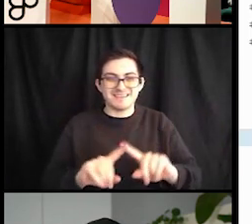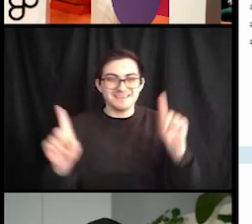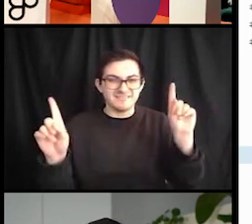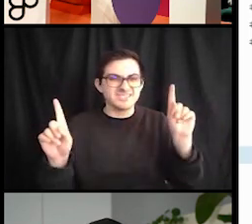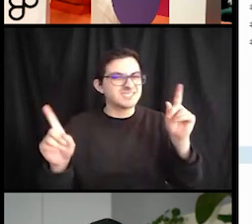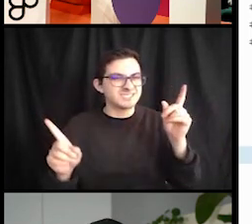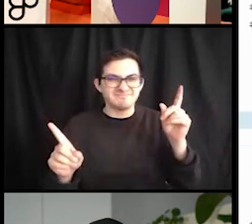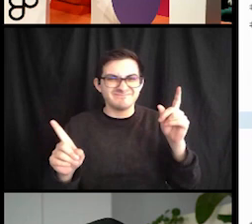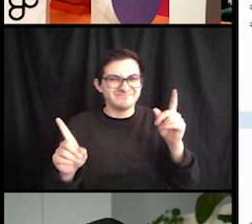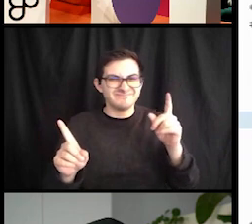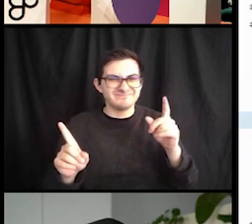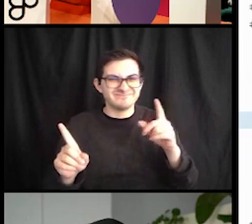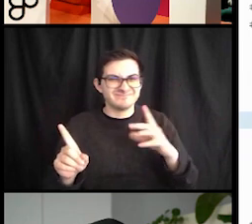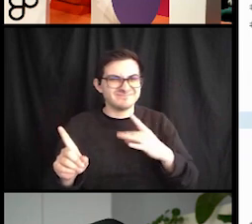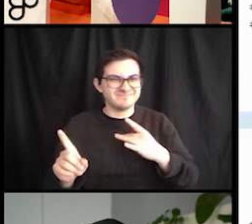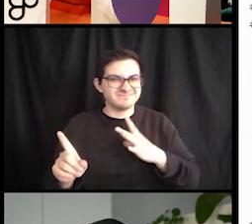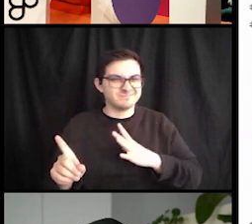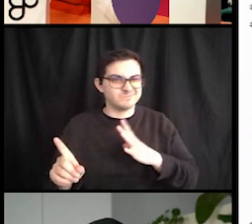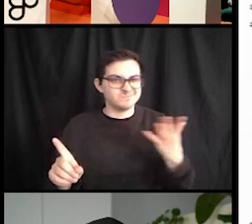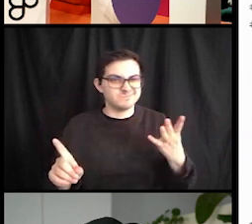and this bottom is a bit soft as well.